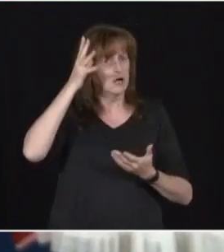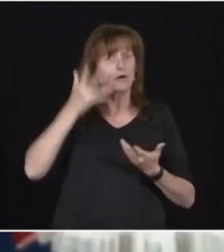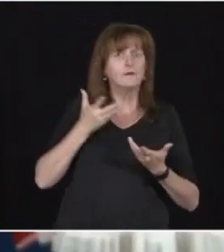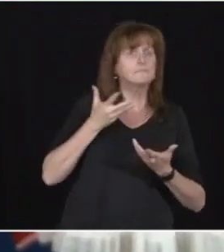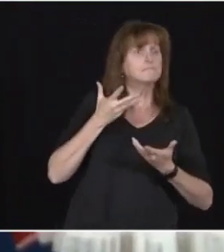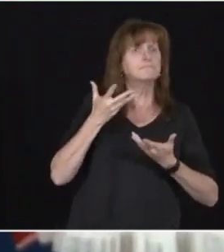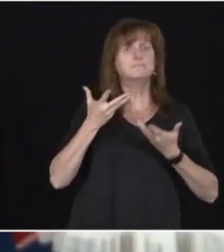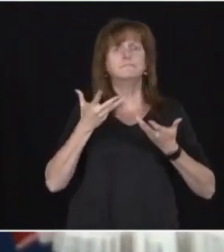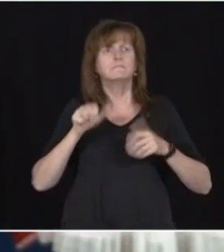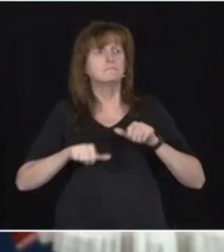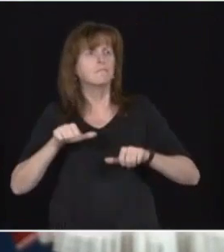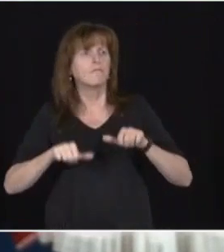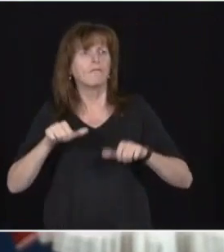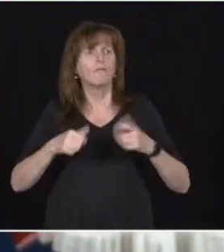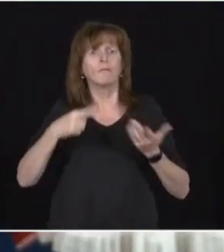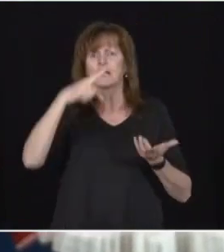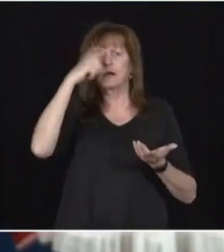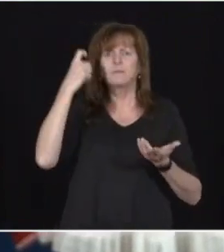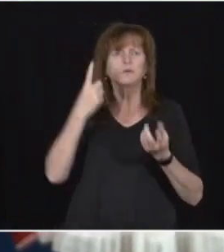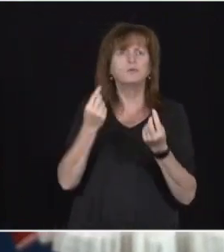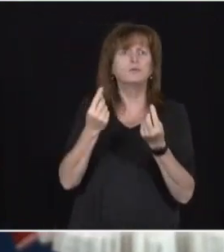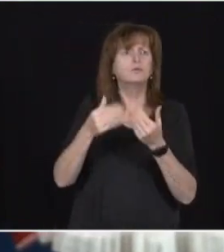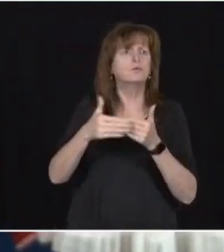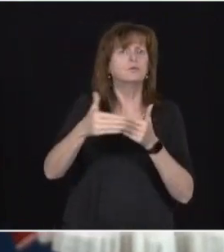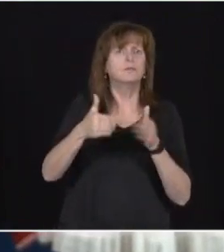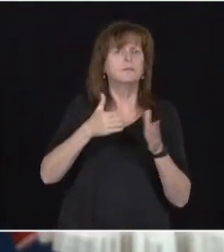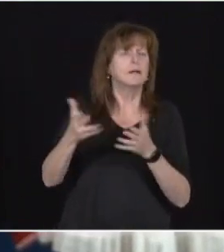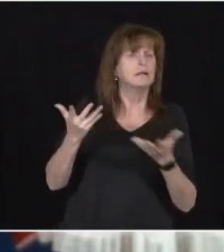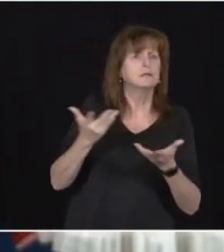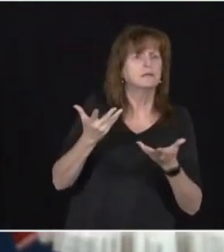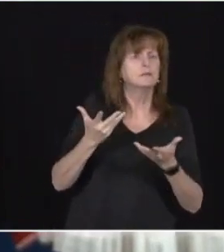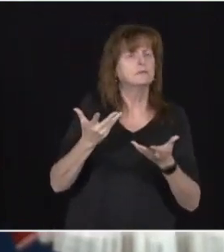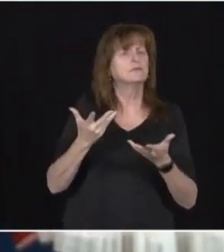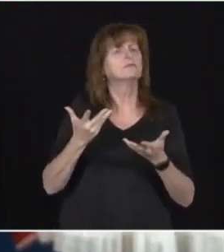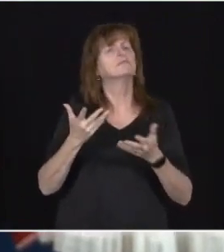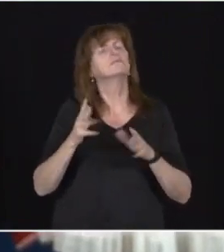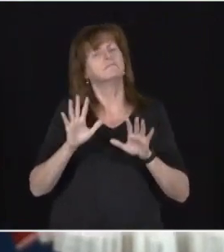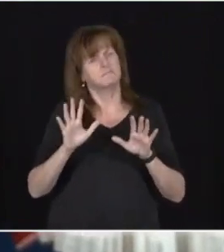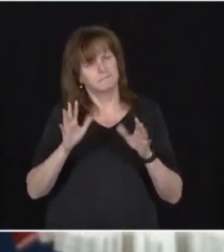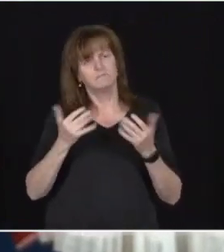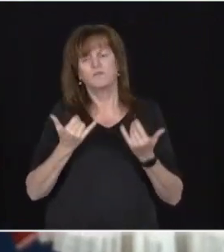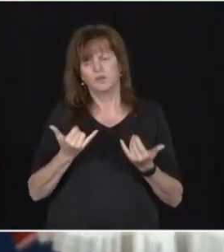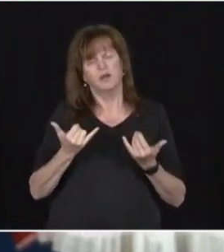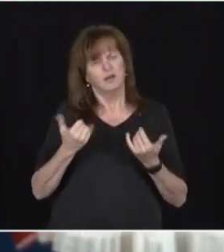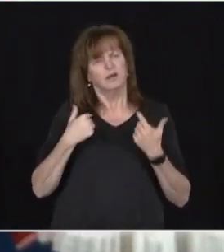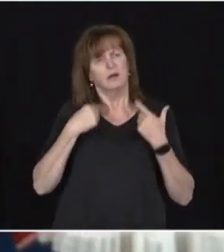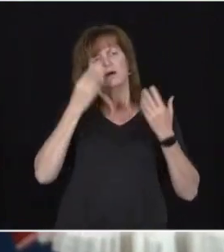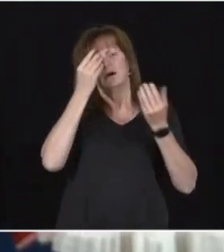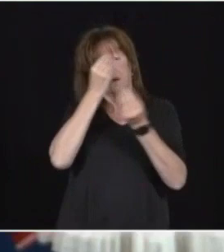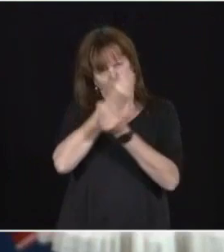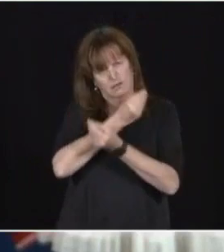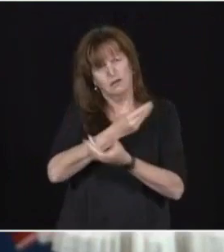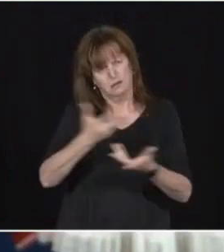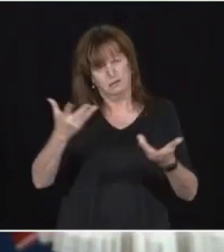I know that many of our kids are eagerly waiting to find out if they will be able to go to camp this summer.